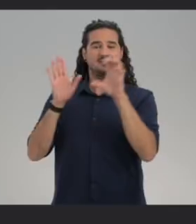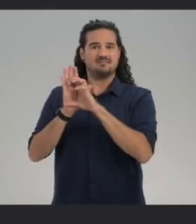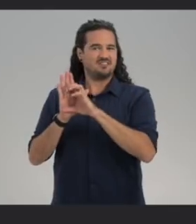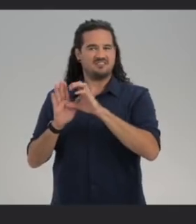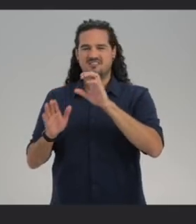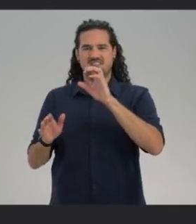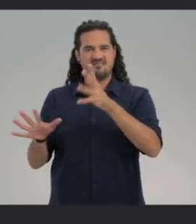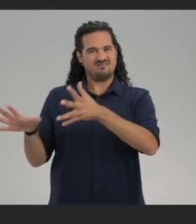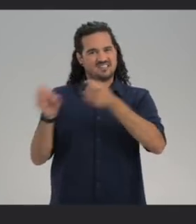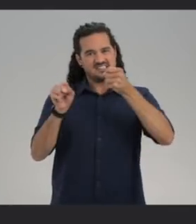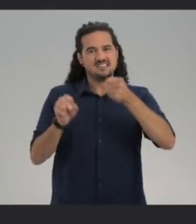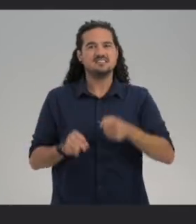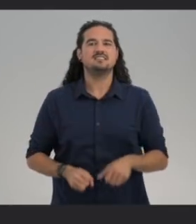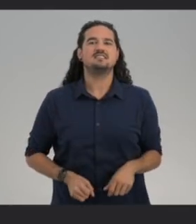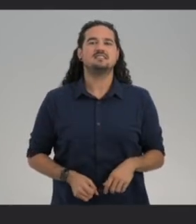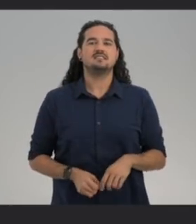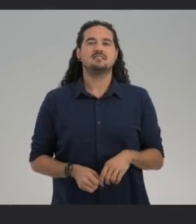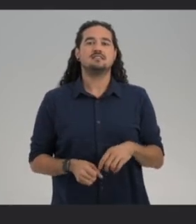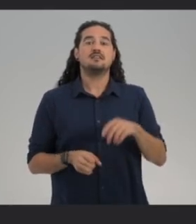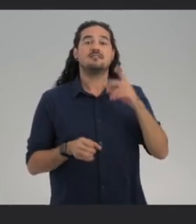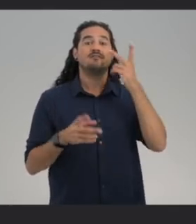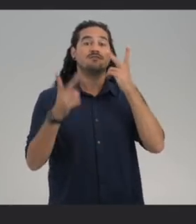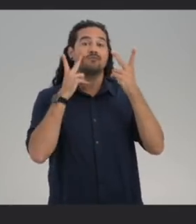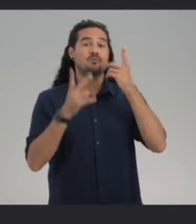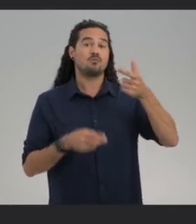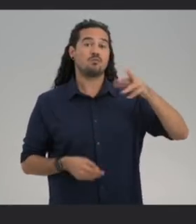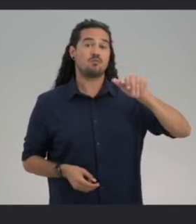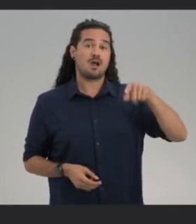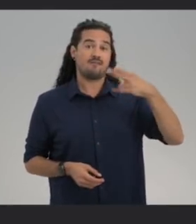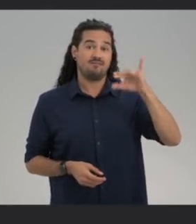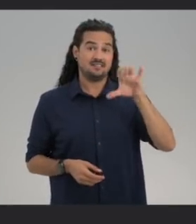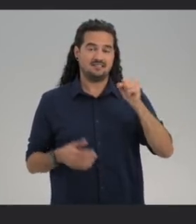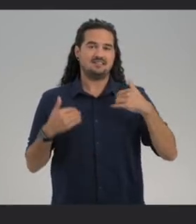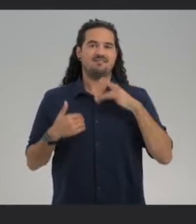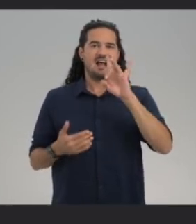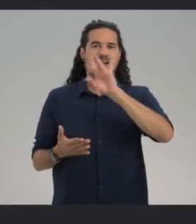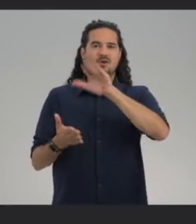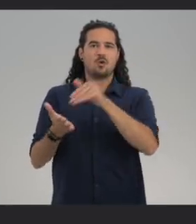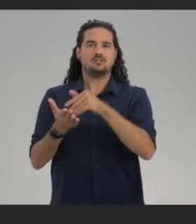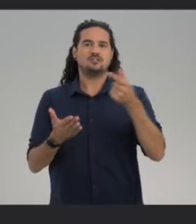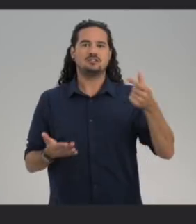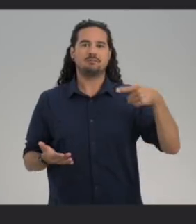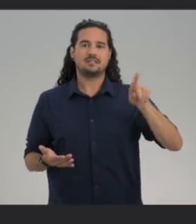When it comes to graphics, the 8-core GPU is up to a whopping five times faster.